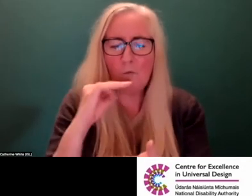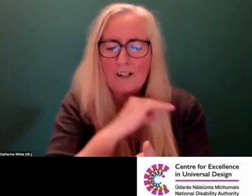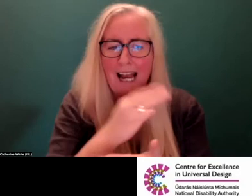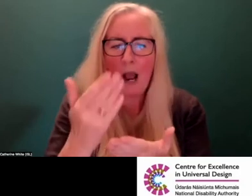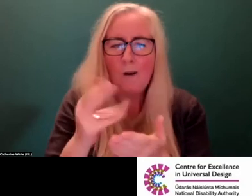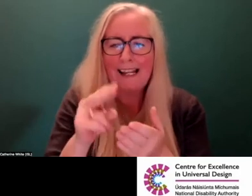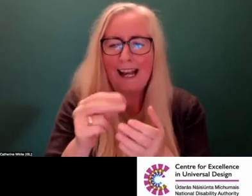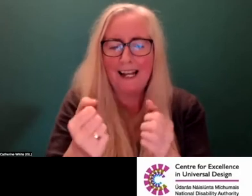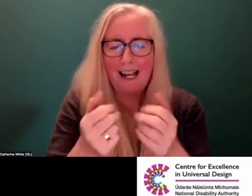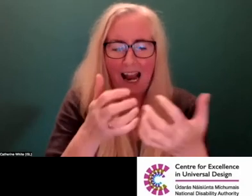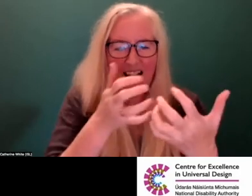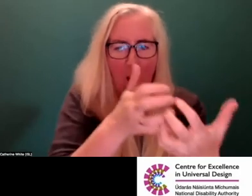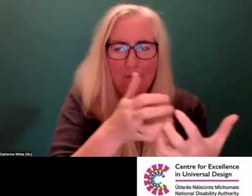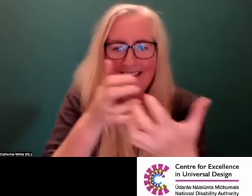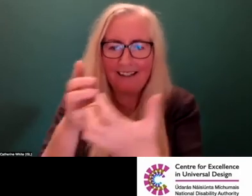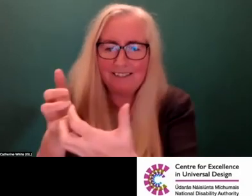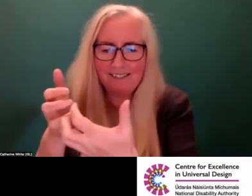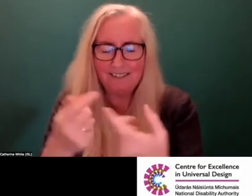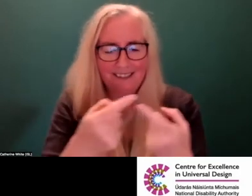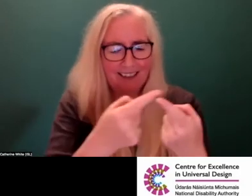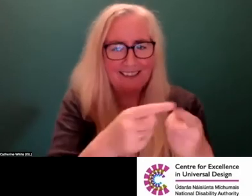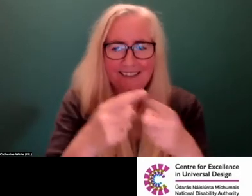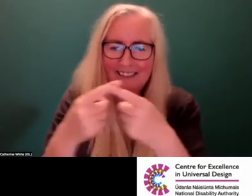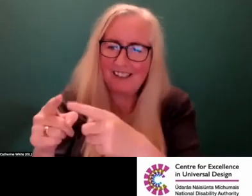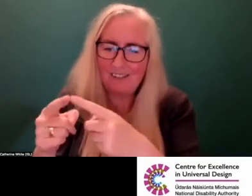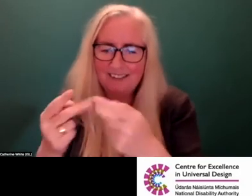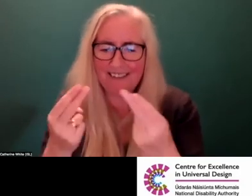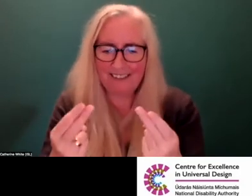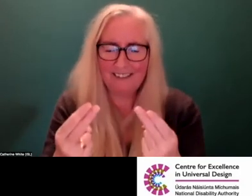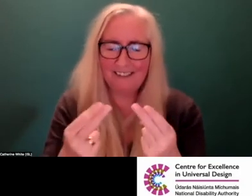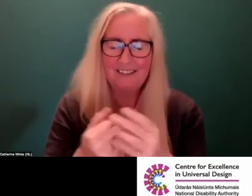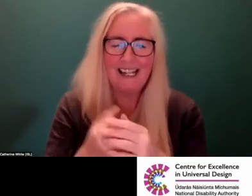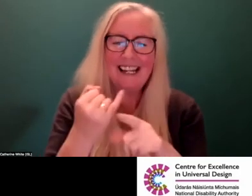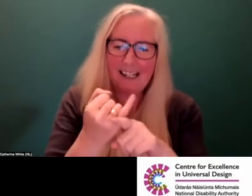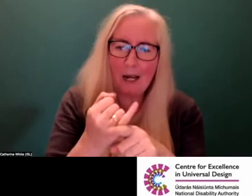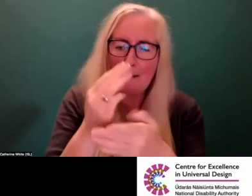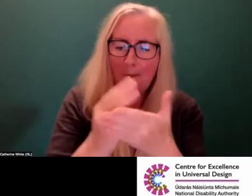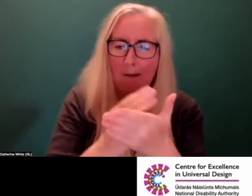can still accommodate innovative solutions, in terms of how we meet them.